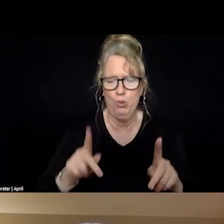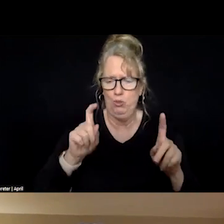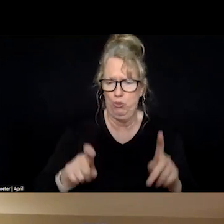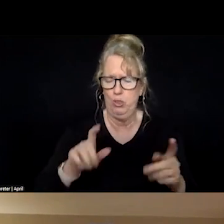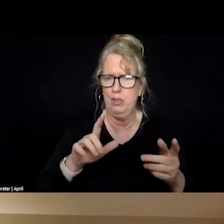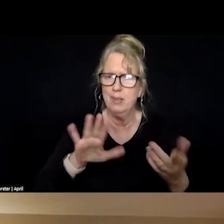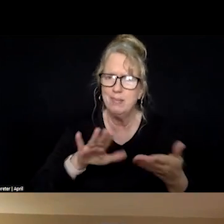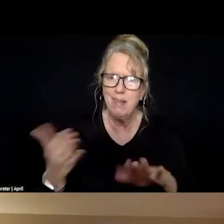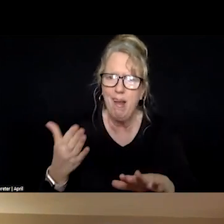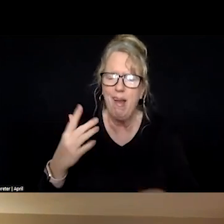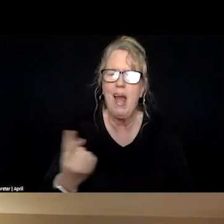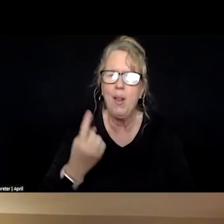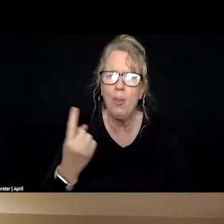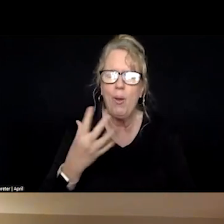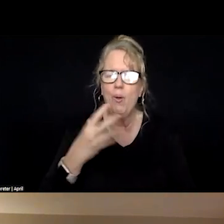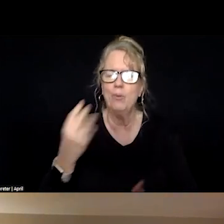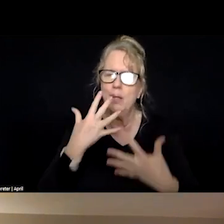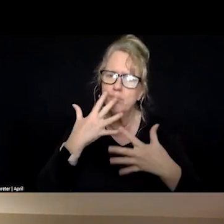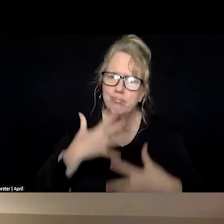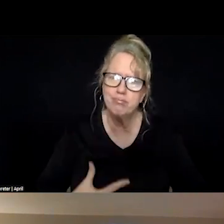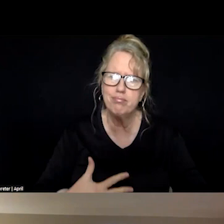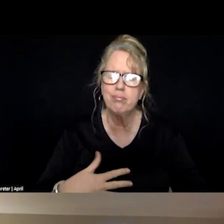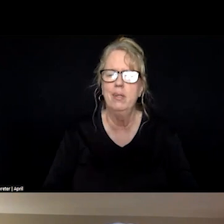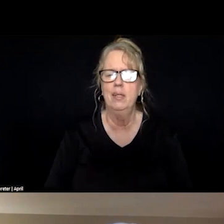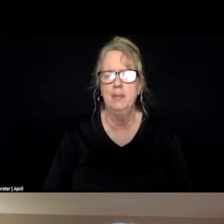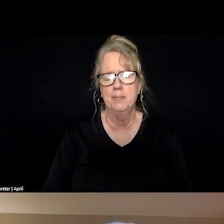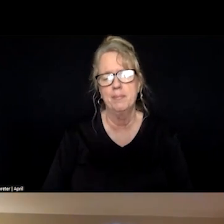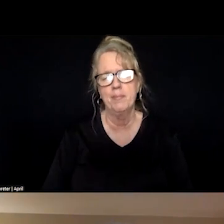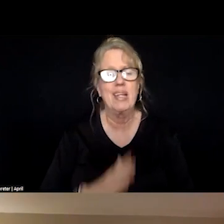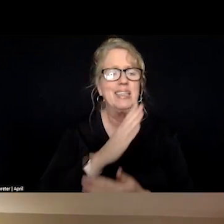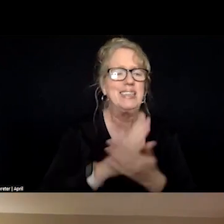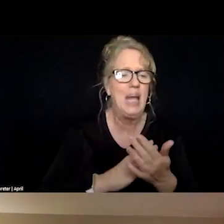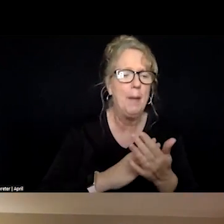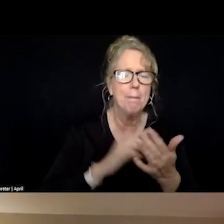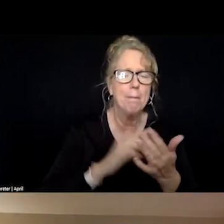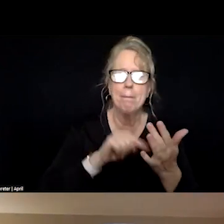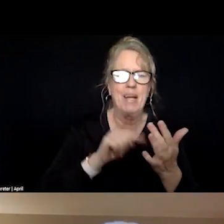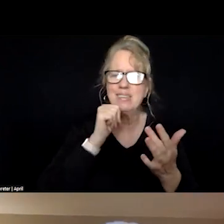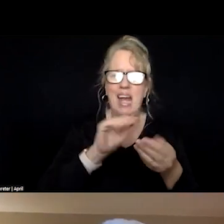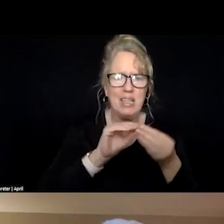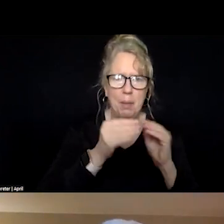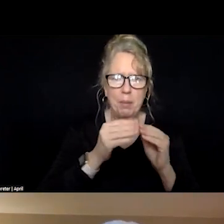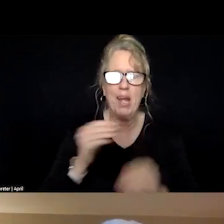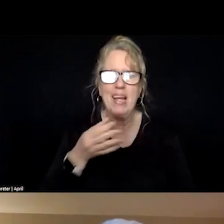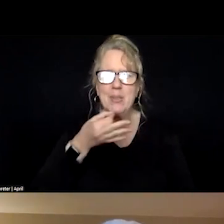ALONE AND IN DESPAIR AND SUM IS NOT A NUMBER AND SOON IS NOT A